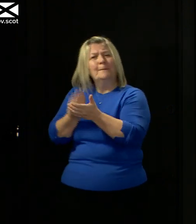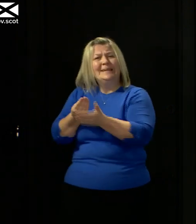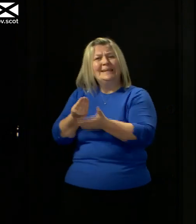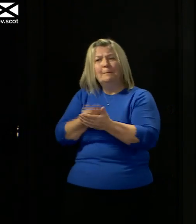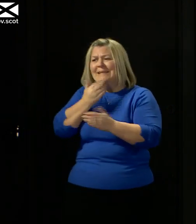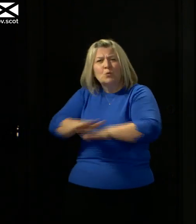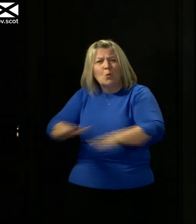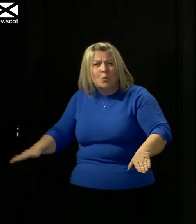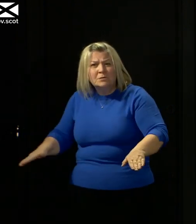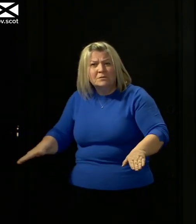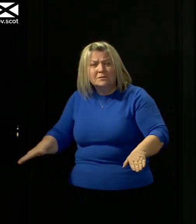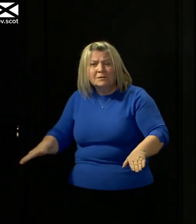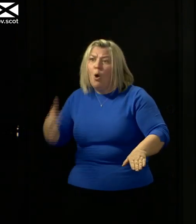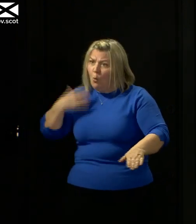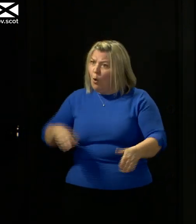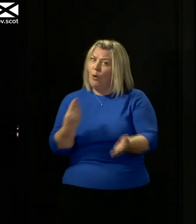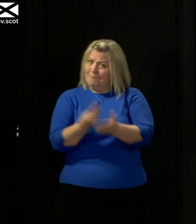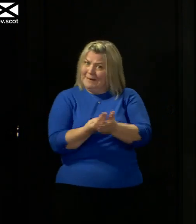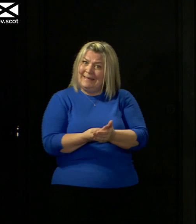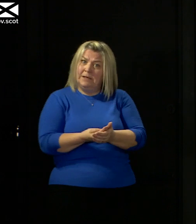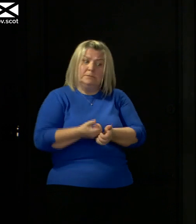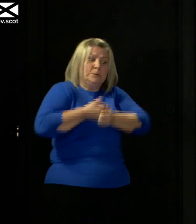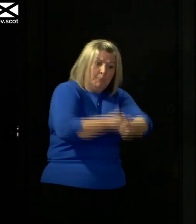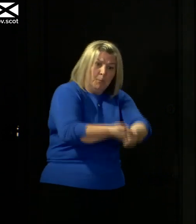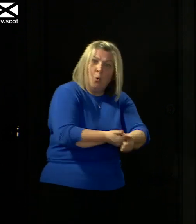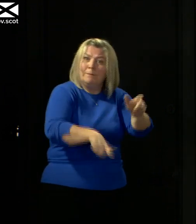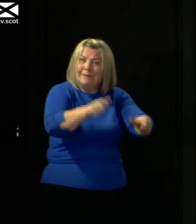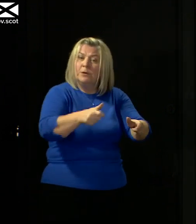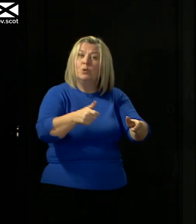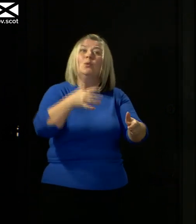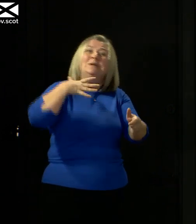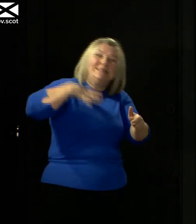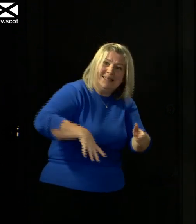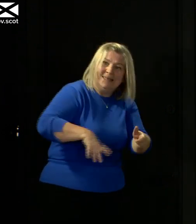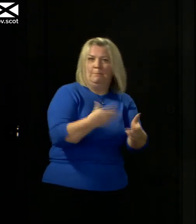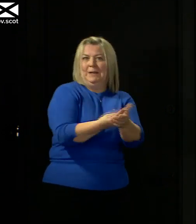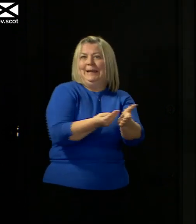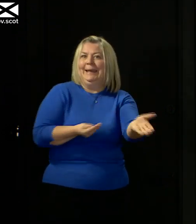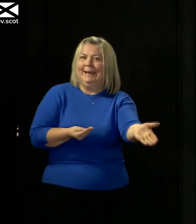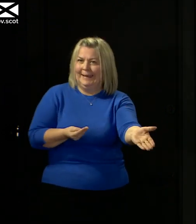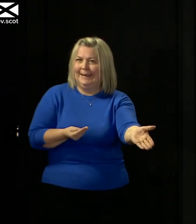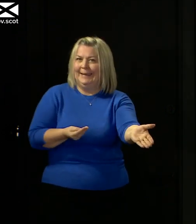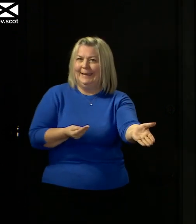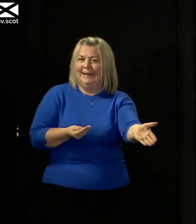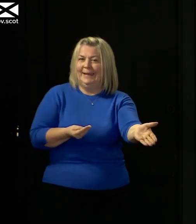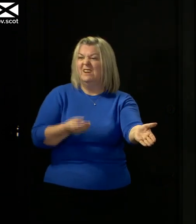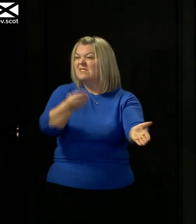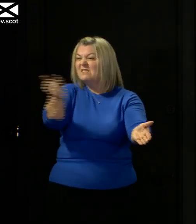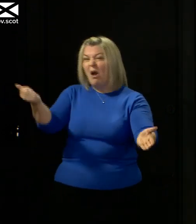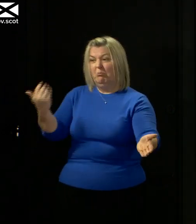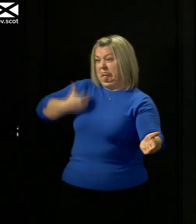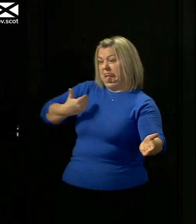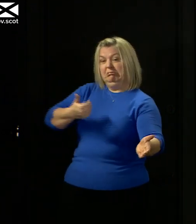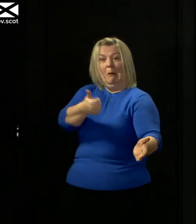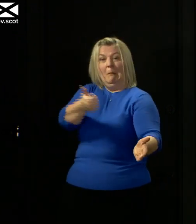much of this as possible to go to the businesses that most need it and of course we always want businesses to operate fear at work practices and also